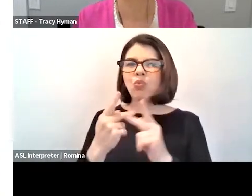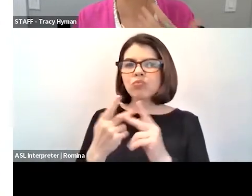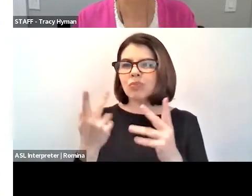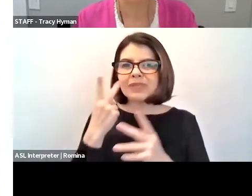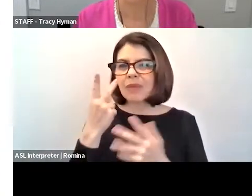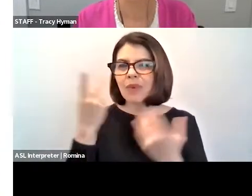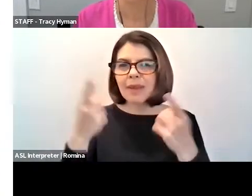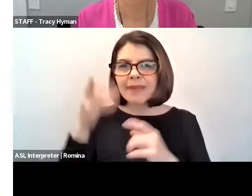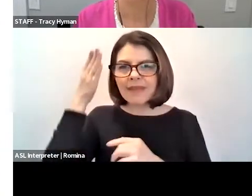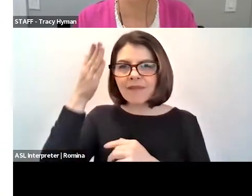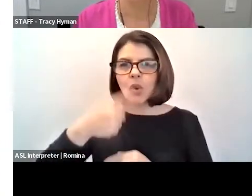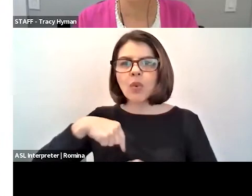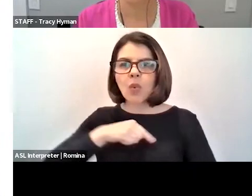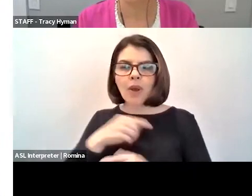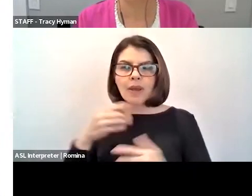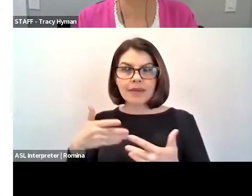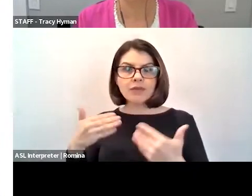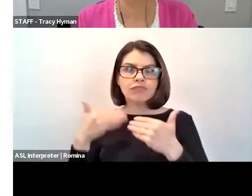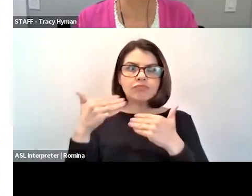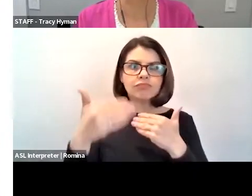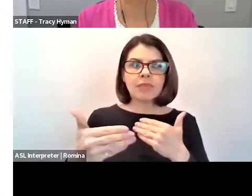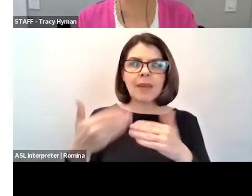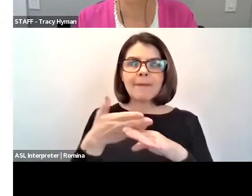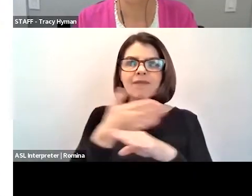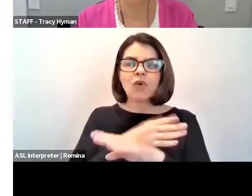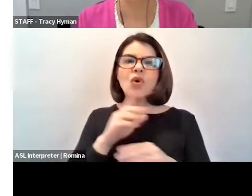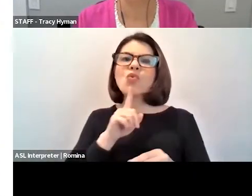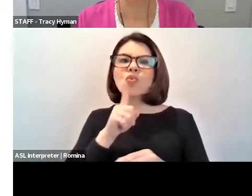We wanted to get ahead of that before it really blew up.